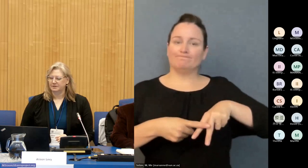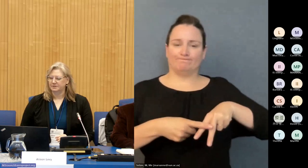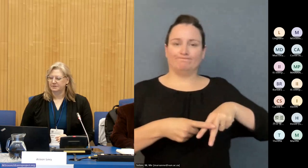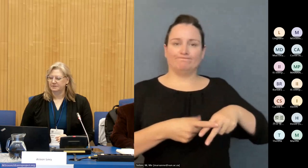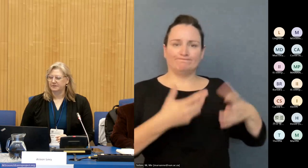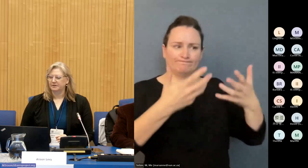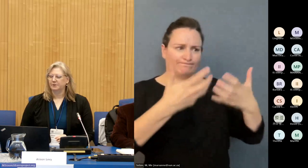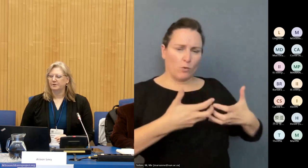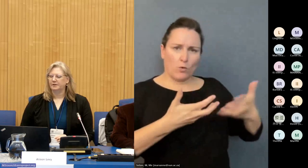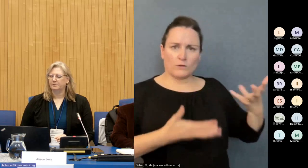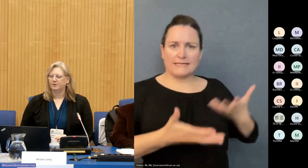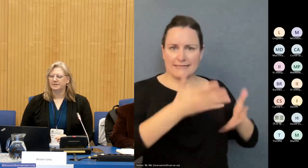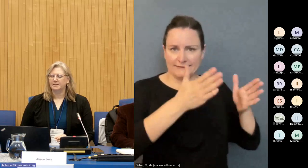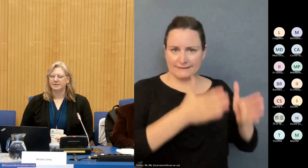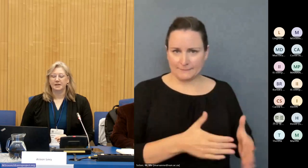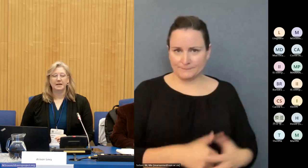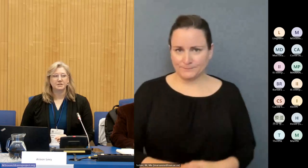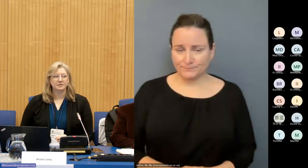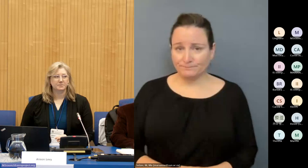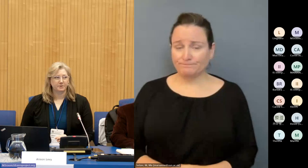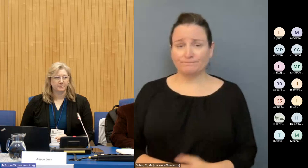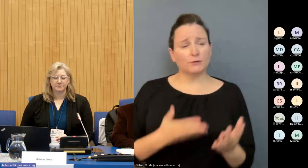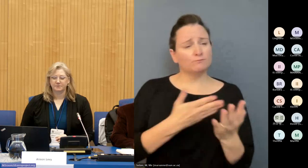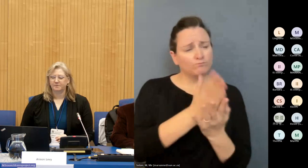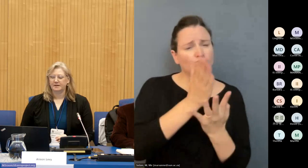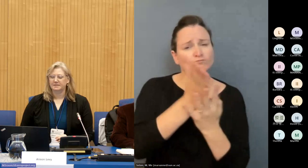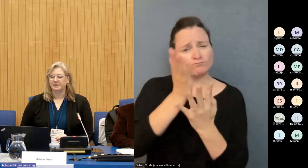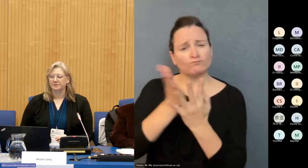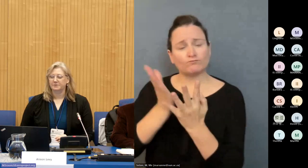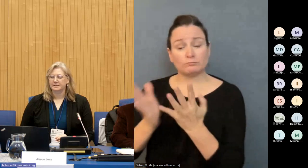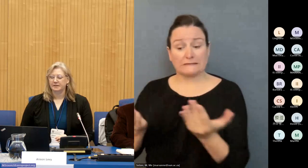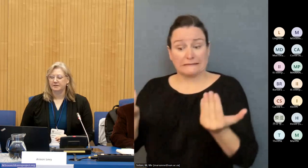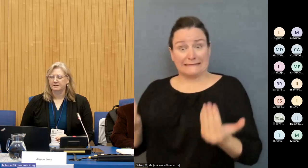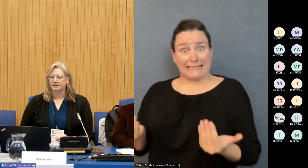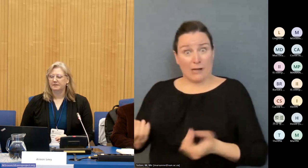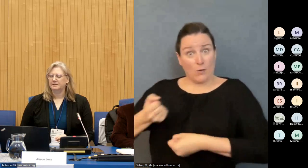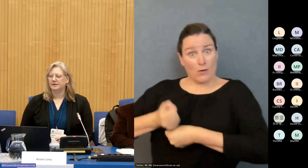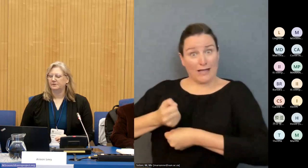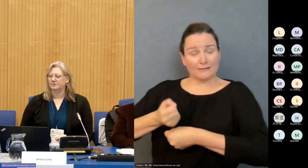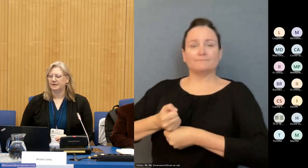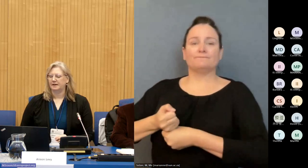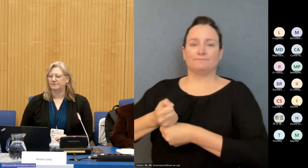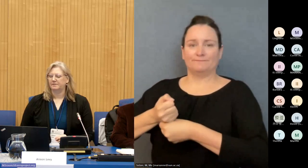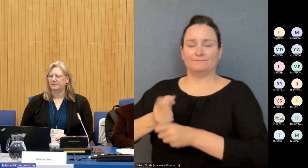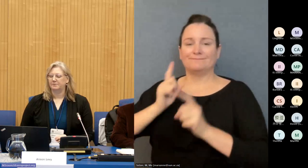sectors. He currently works in the education department, supervising 13 technical staff,